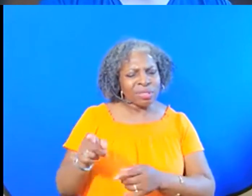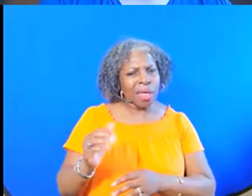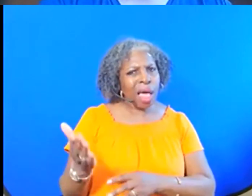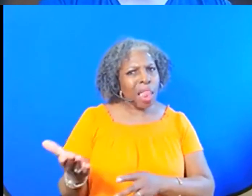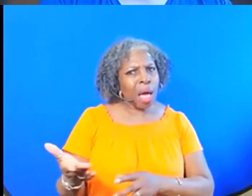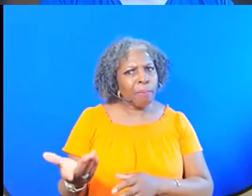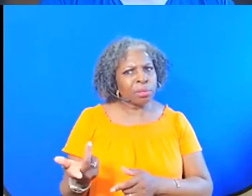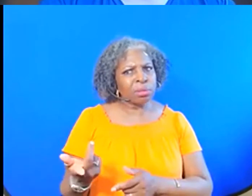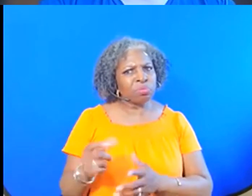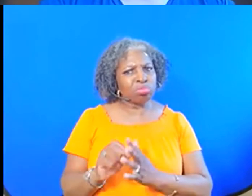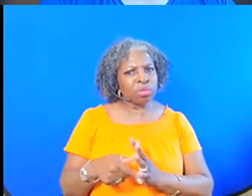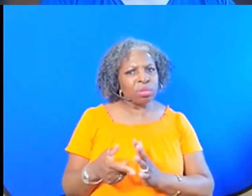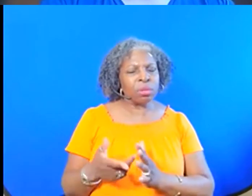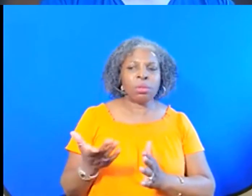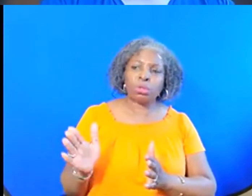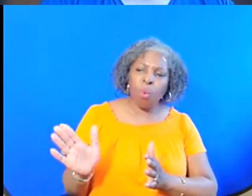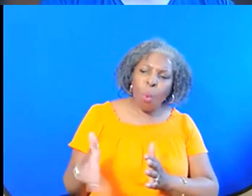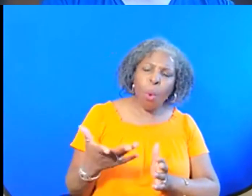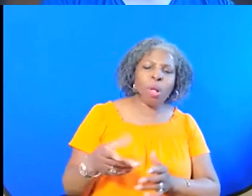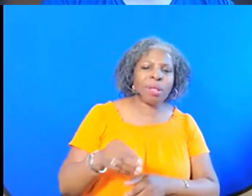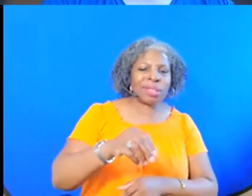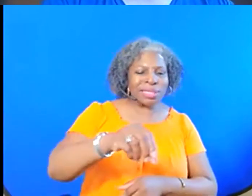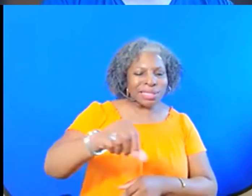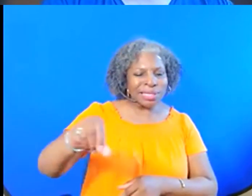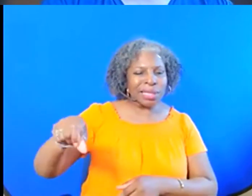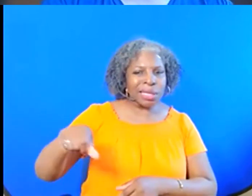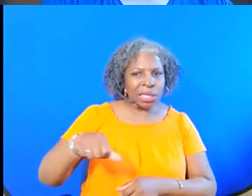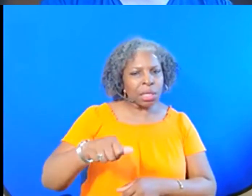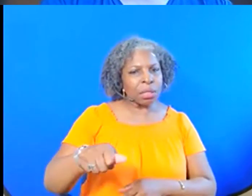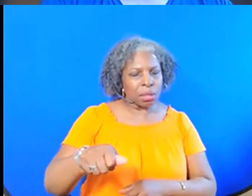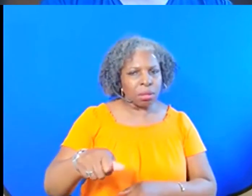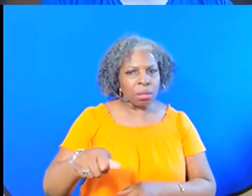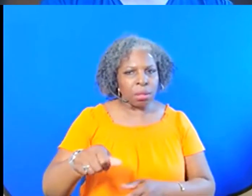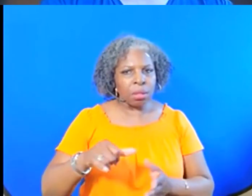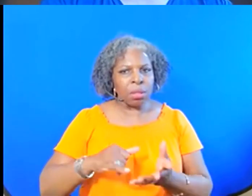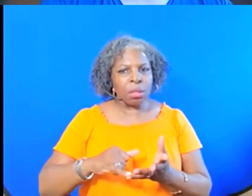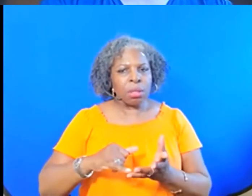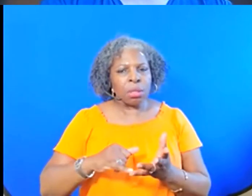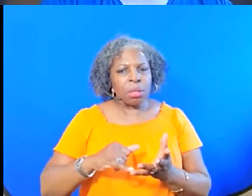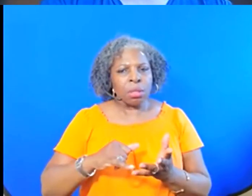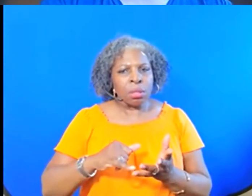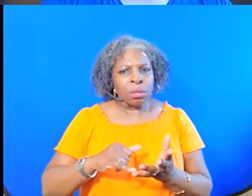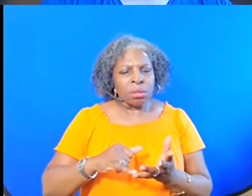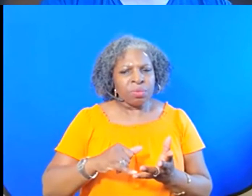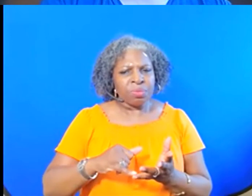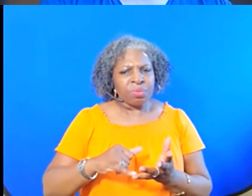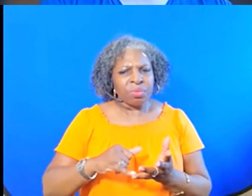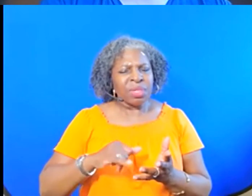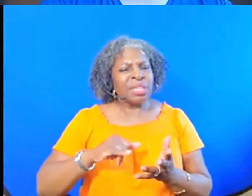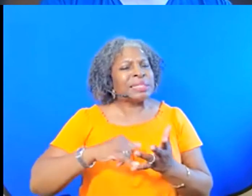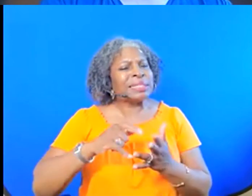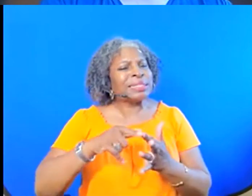there's all the sea defences that they've got all the way along the north coast of Sheppey. So, like, Sheppey is kind of